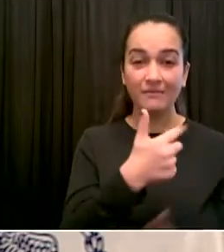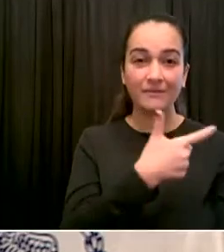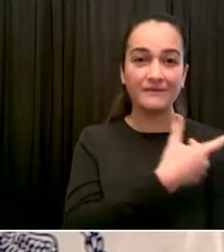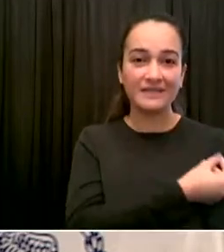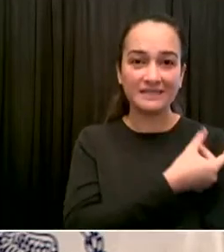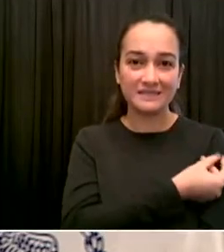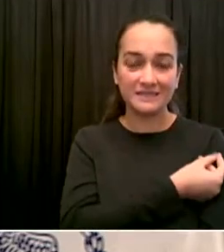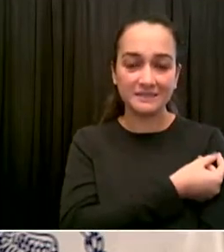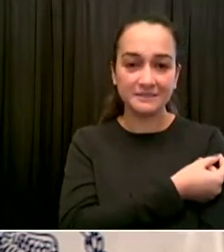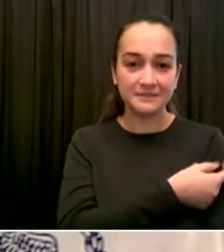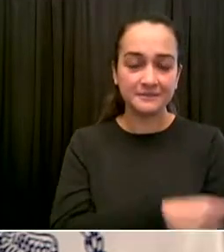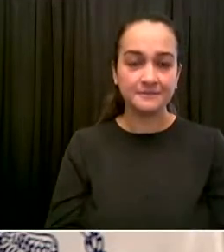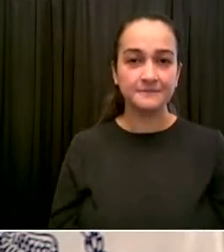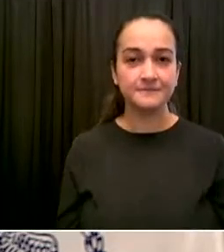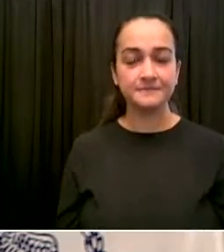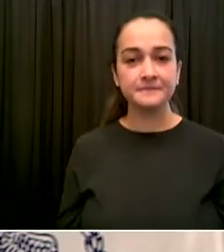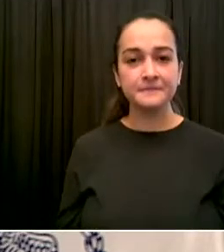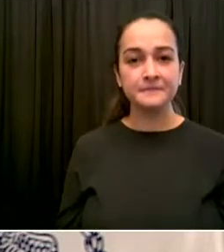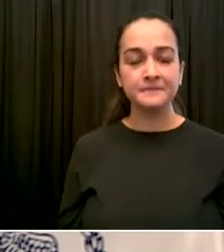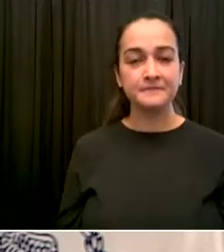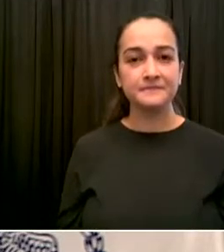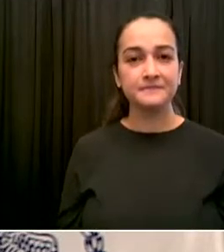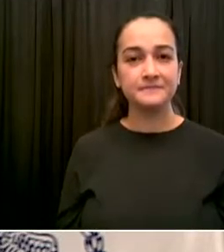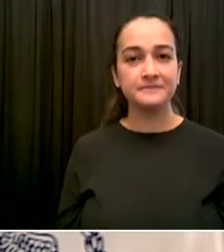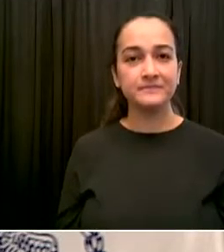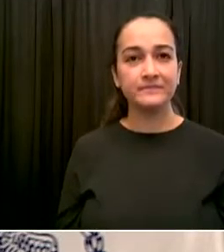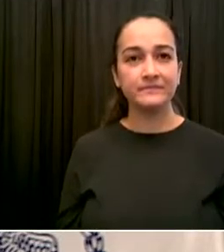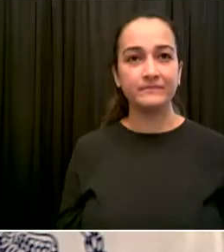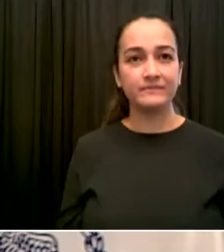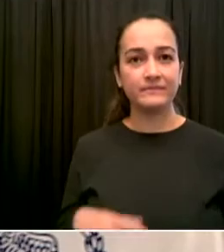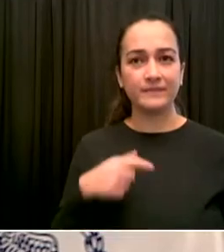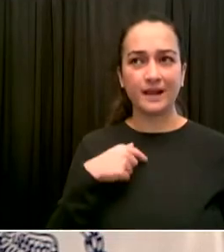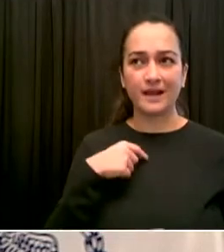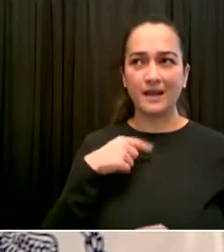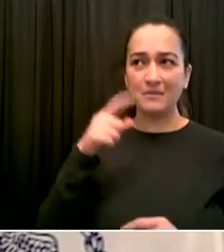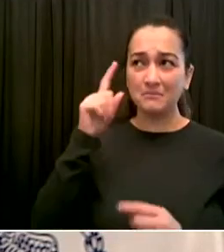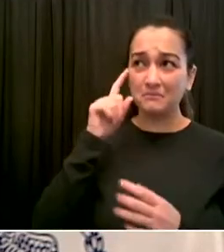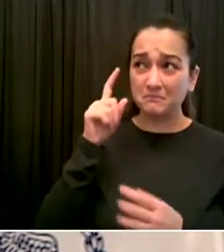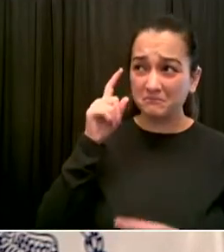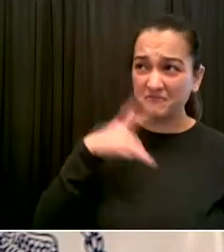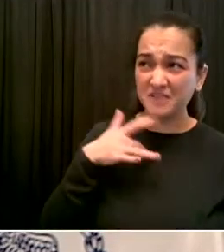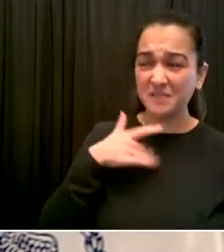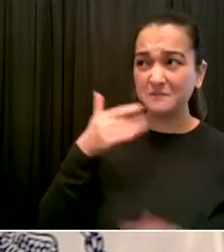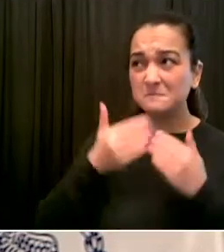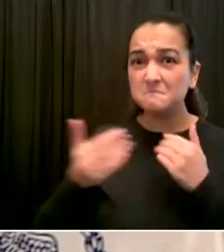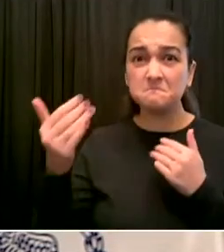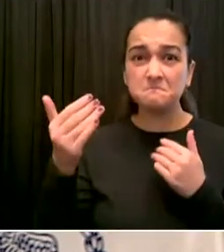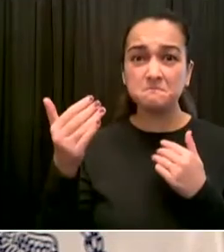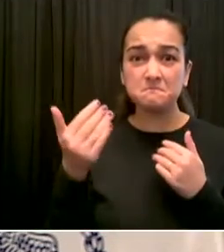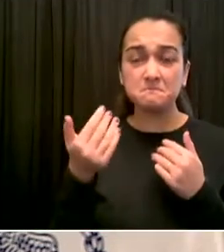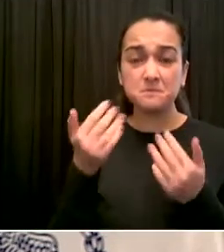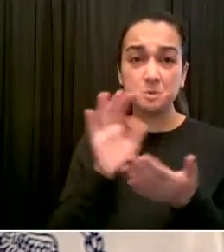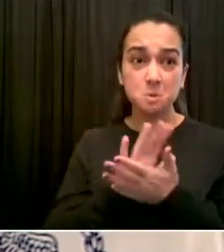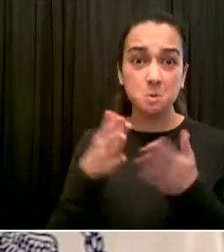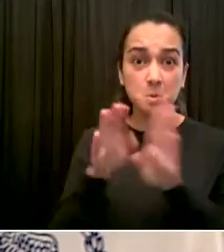DELTA WAS STRONGER THEN THAN IT IS NOW AND WE ALWAYS HAVE MUCH MORE VACCINATIONS. I AGAIN BELIEVE THIS WILL BE